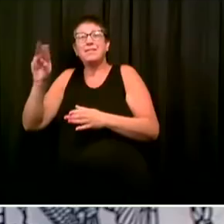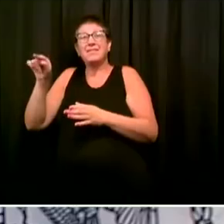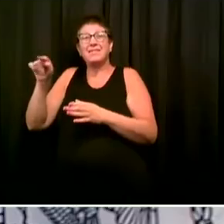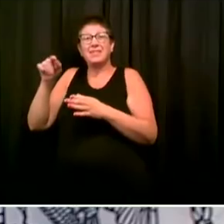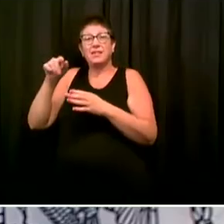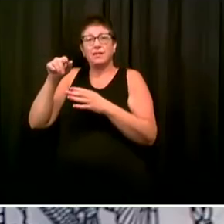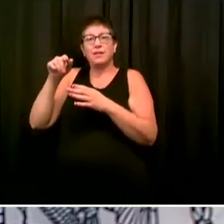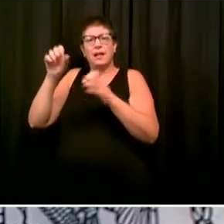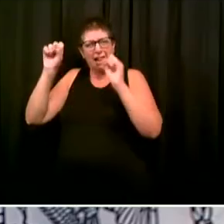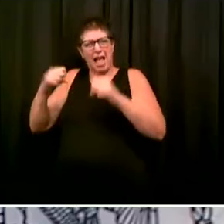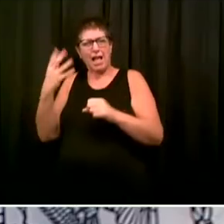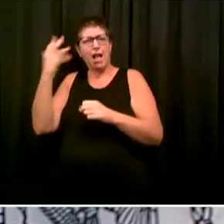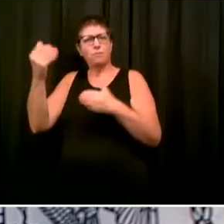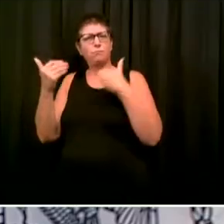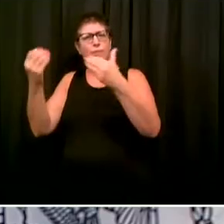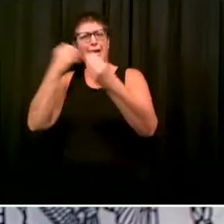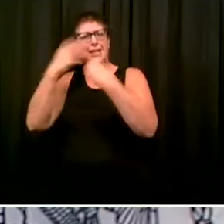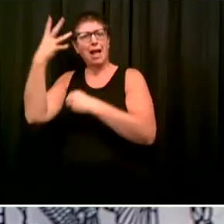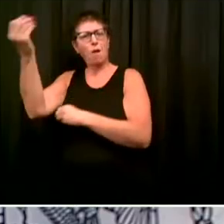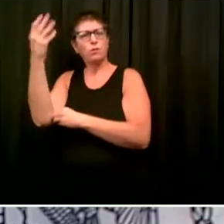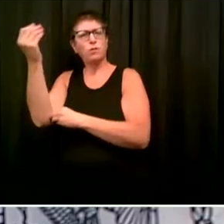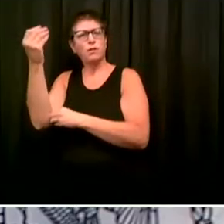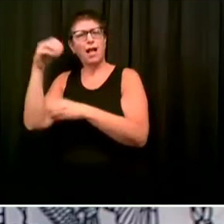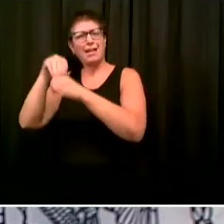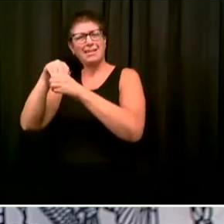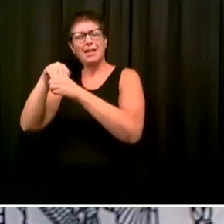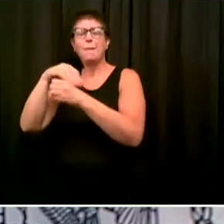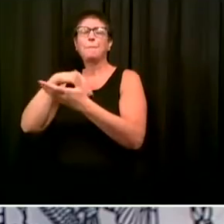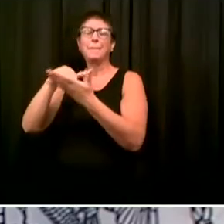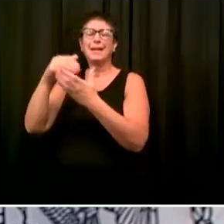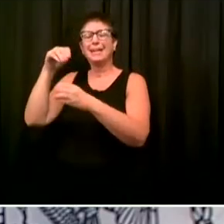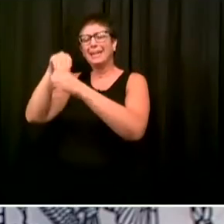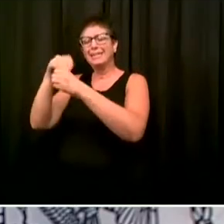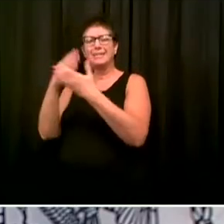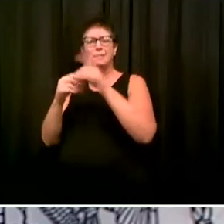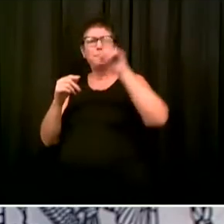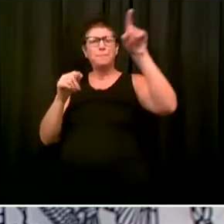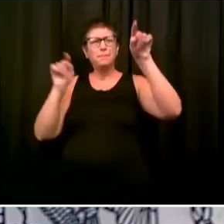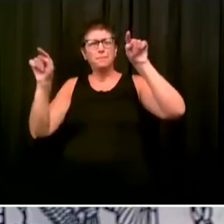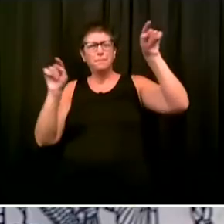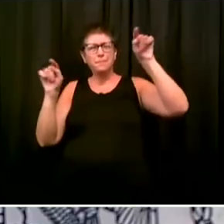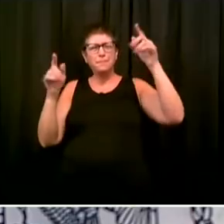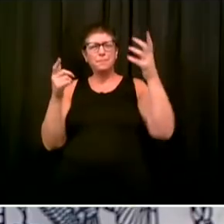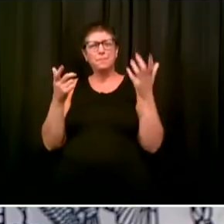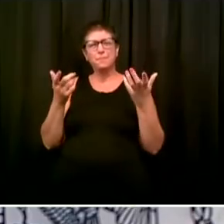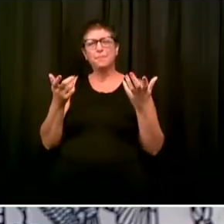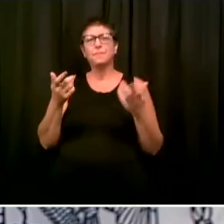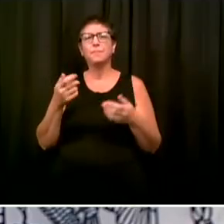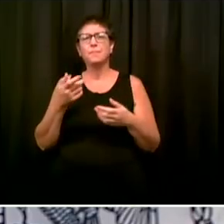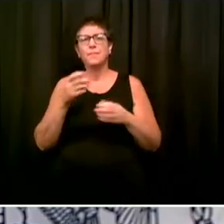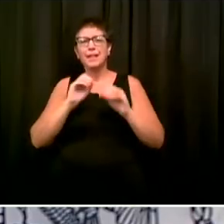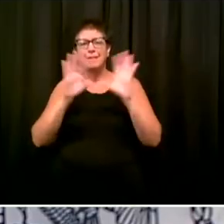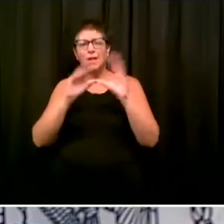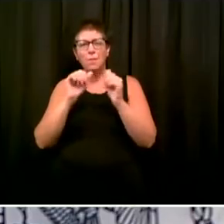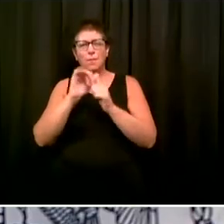MEDICAL DATA IS THE ATTH RESTET . CAN YOU ANSWER HATT CKBA ANSWER WHY